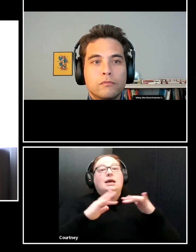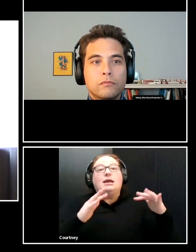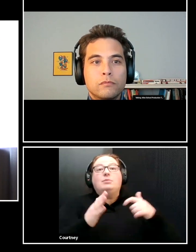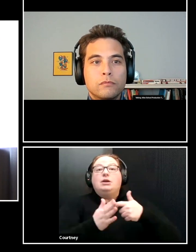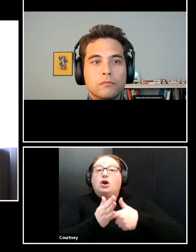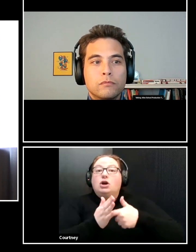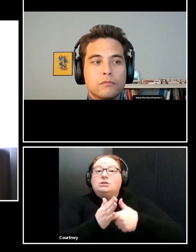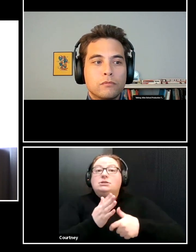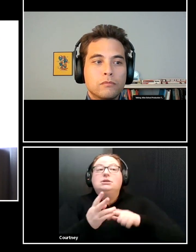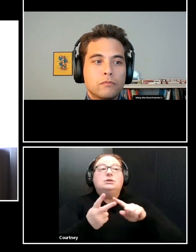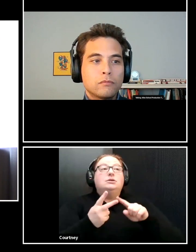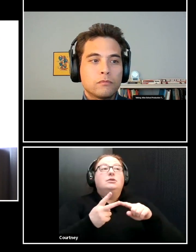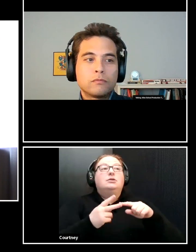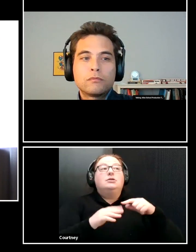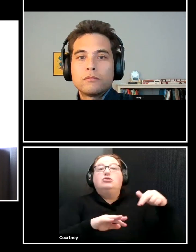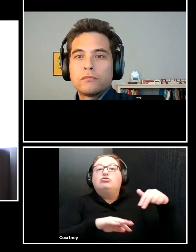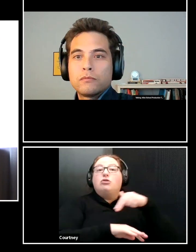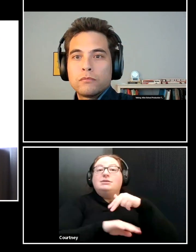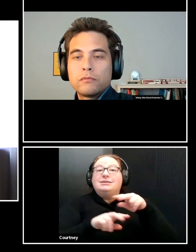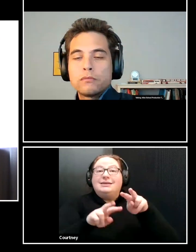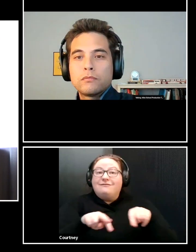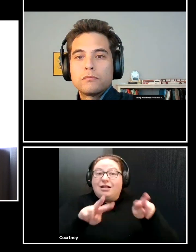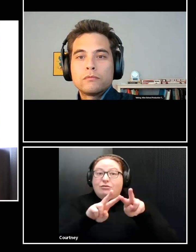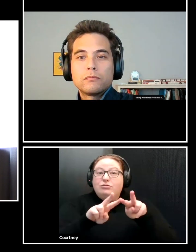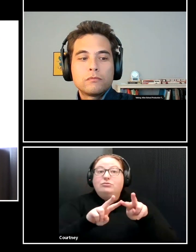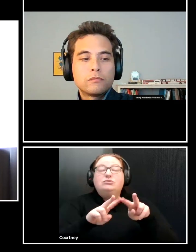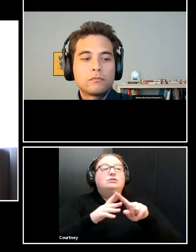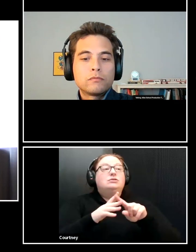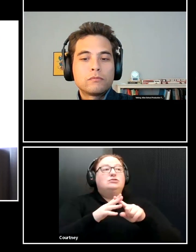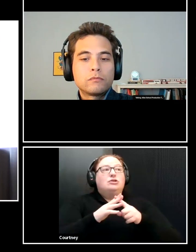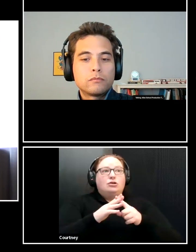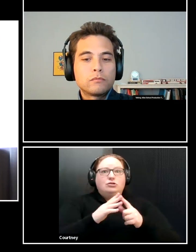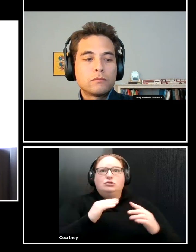know crossing values start to then add different layers of complexity and that's been something